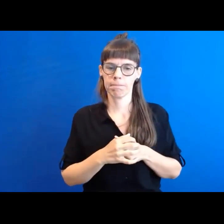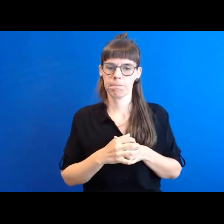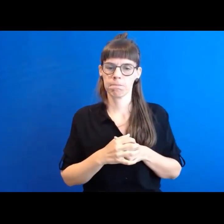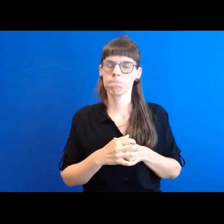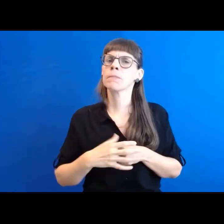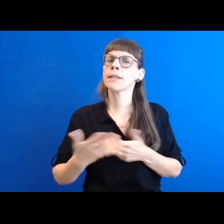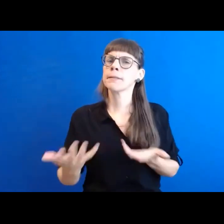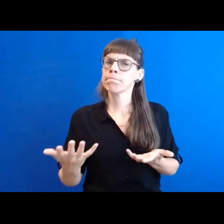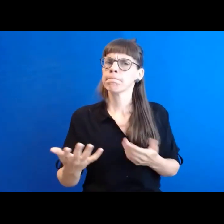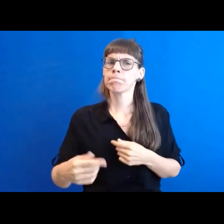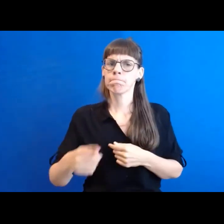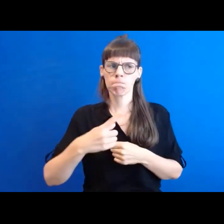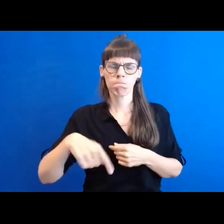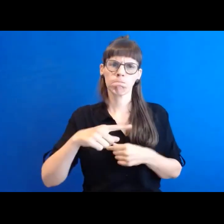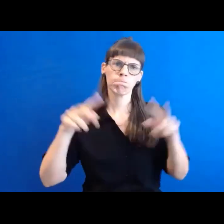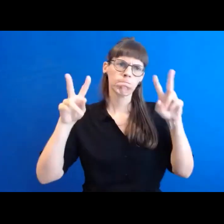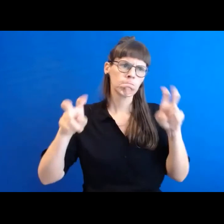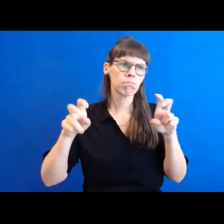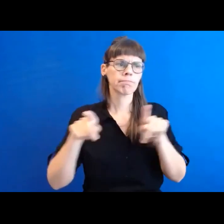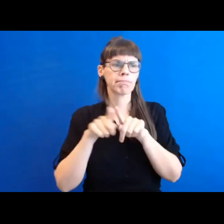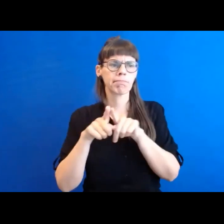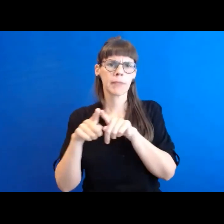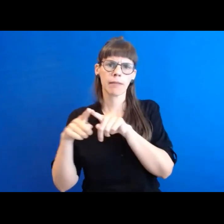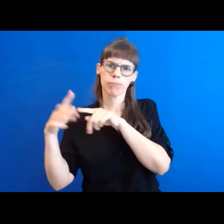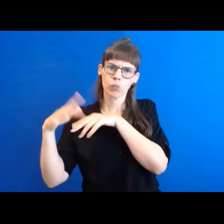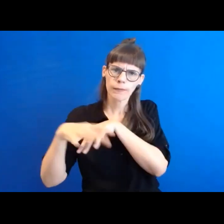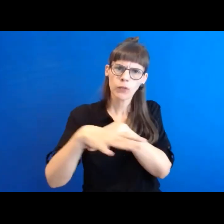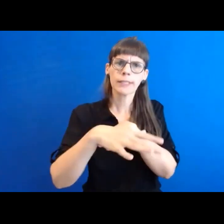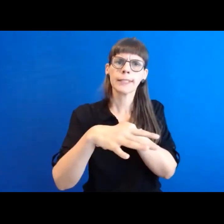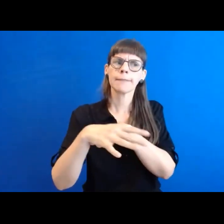of the Latin American network